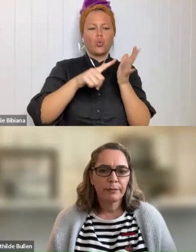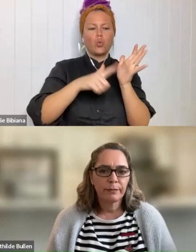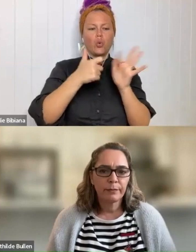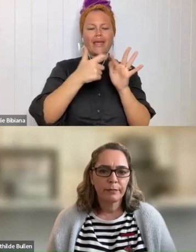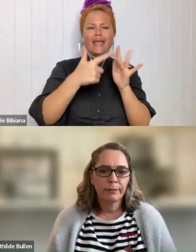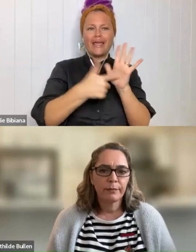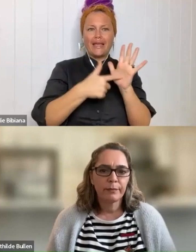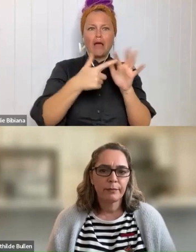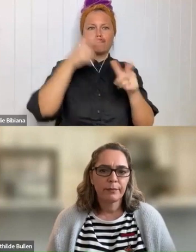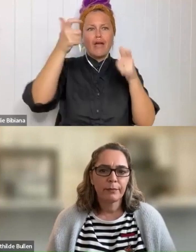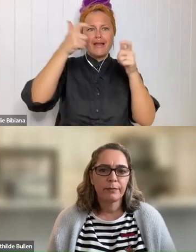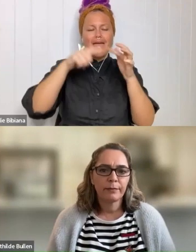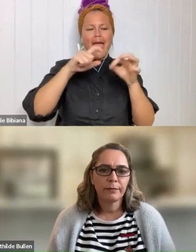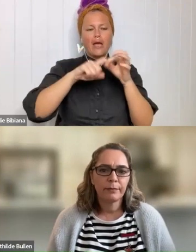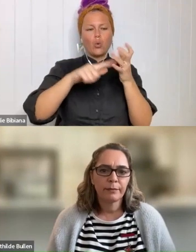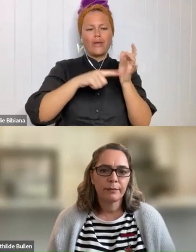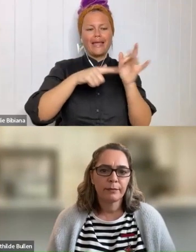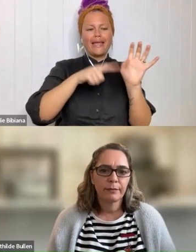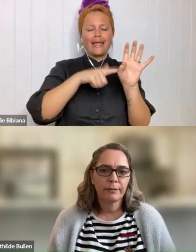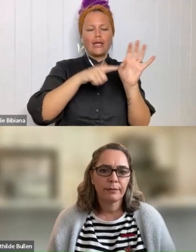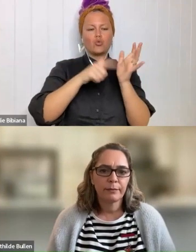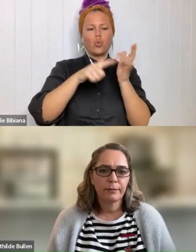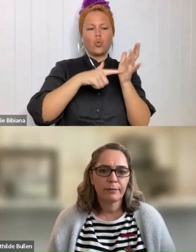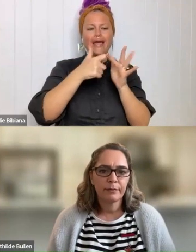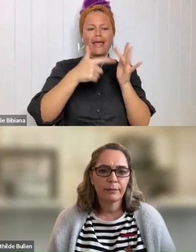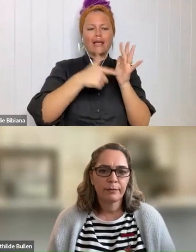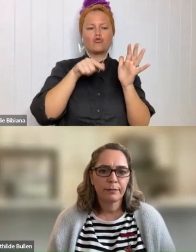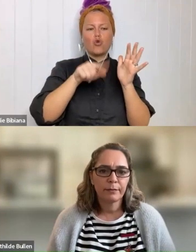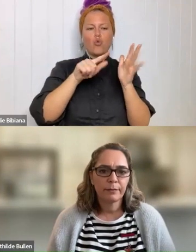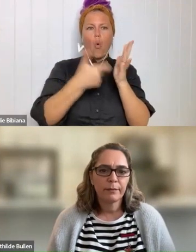equity toolkit.org. And there are two main topic areas. One is